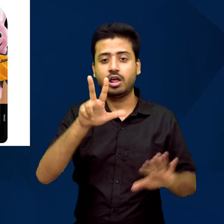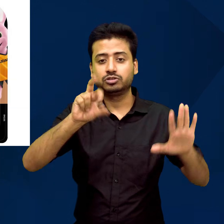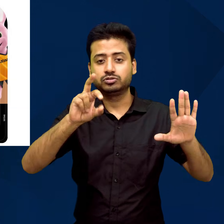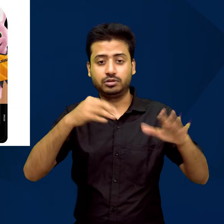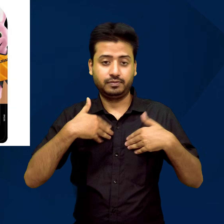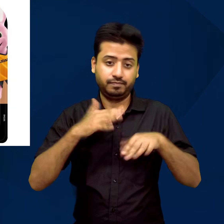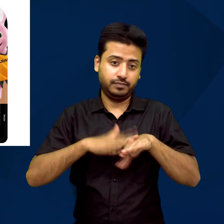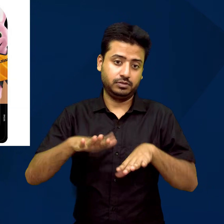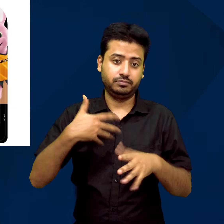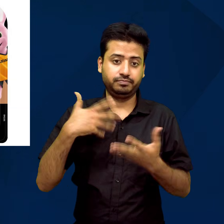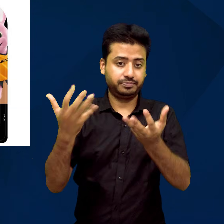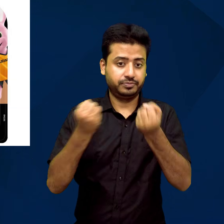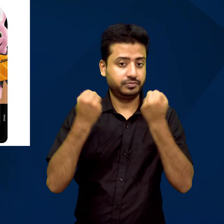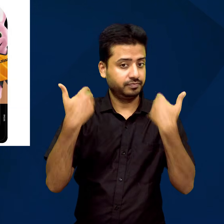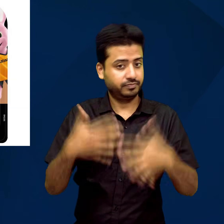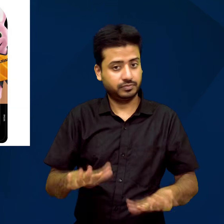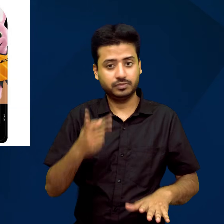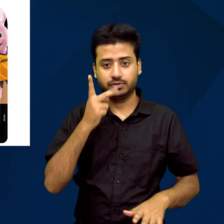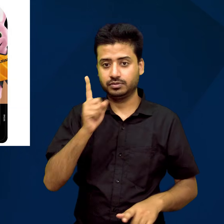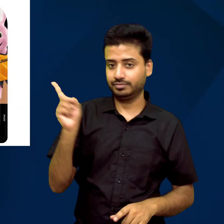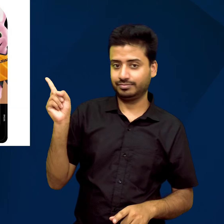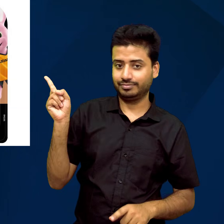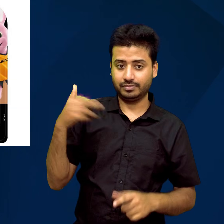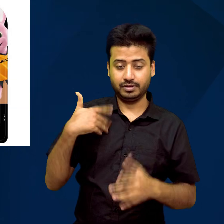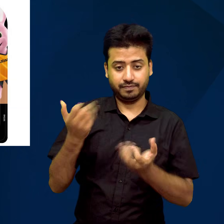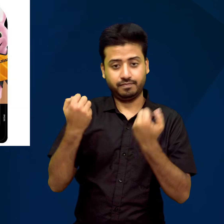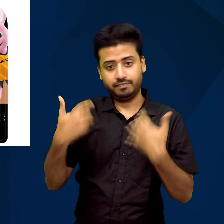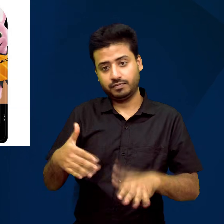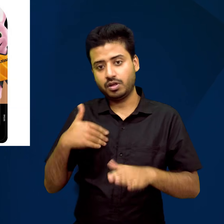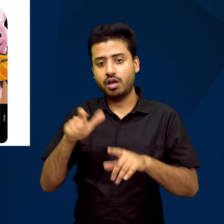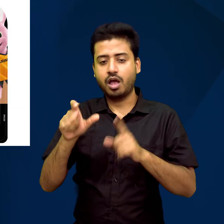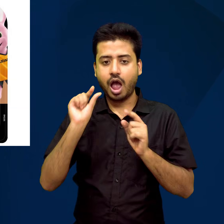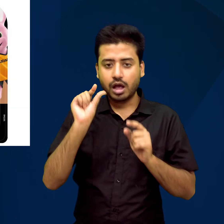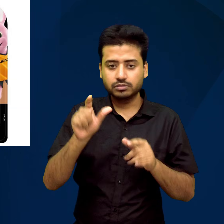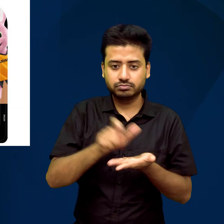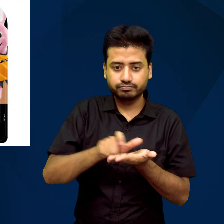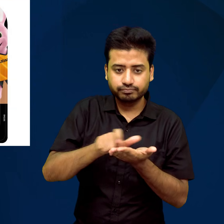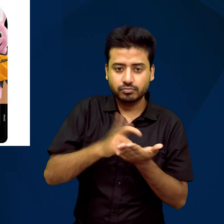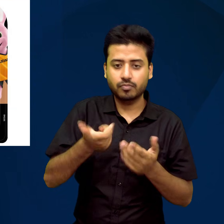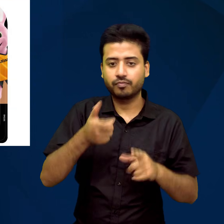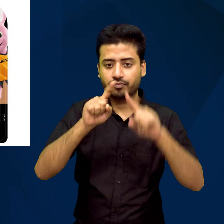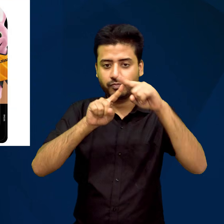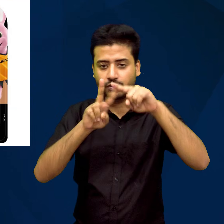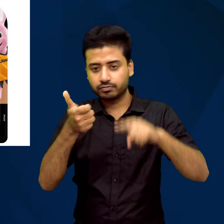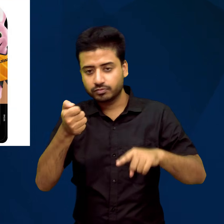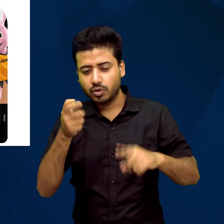almost to the top. This paste acts as the cathode, the positive side of the chemical reaction.